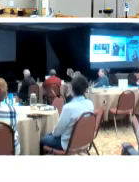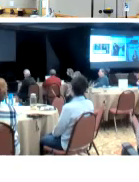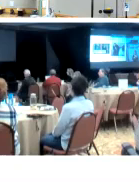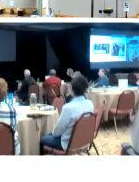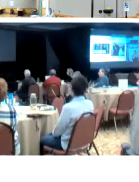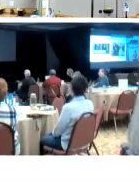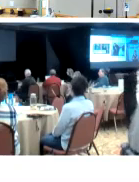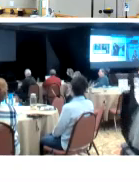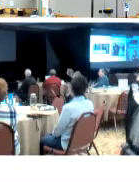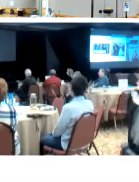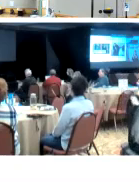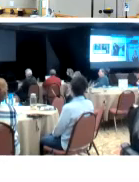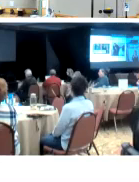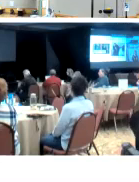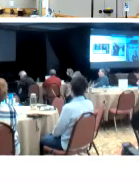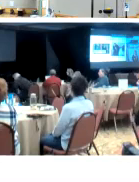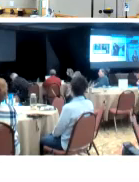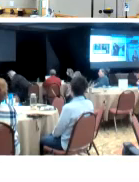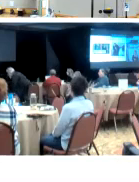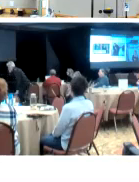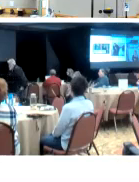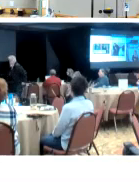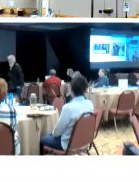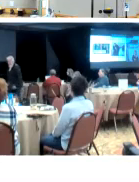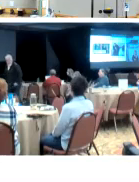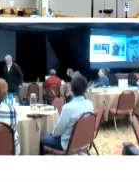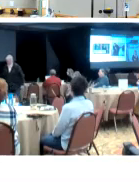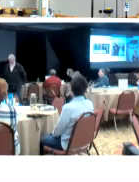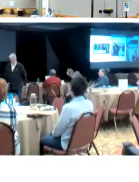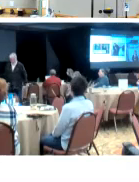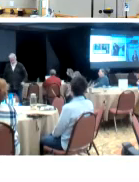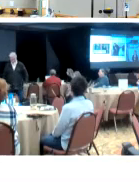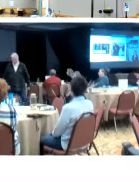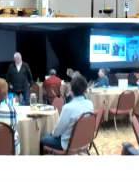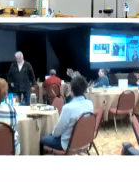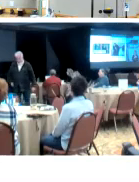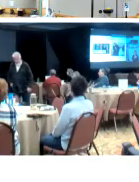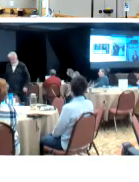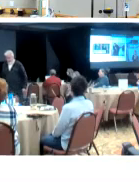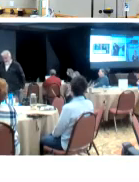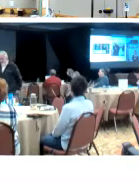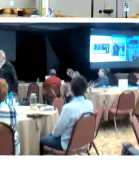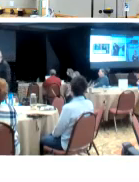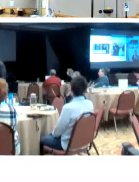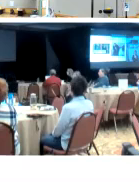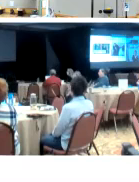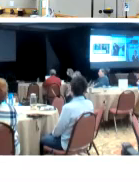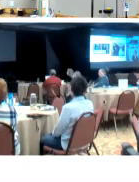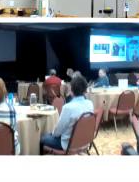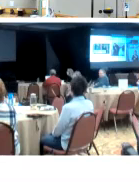Now, let's turn the clock back, it was around 2012, 2013. I was at the front